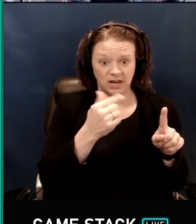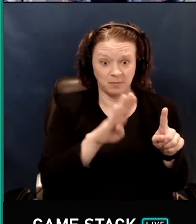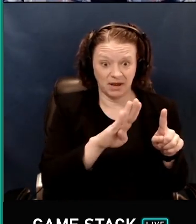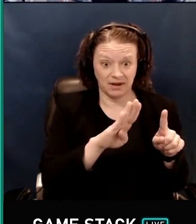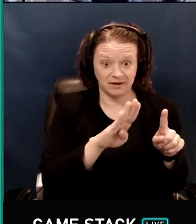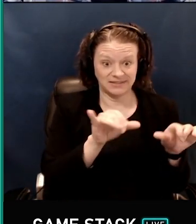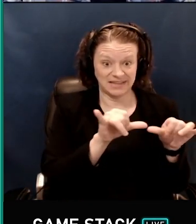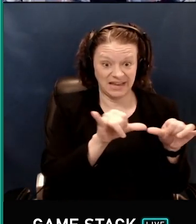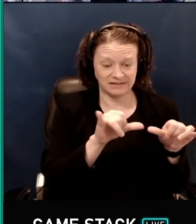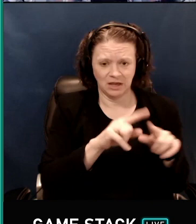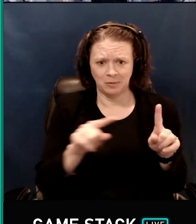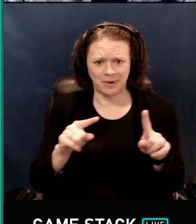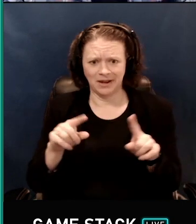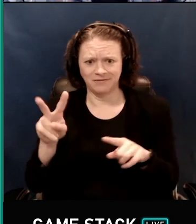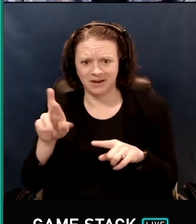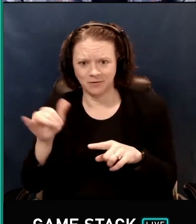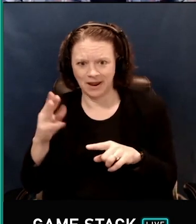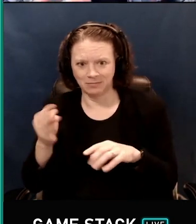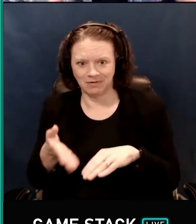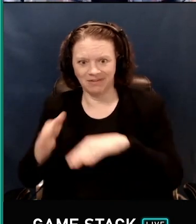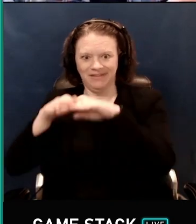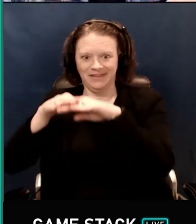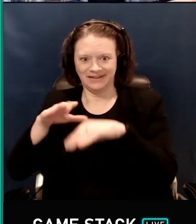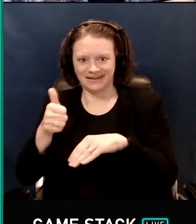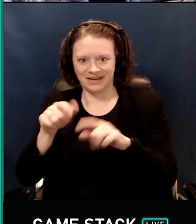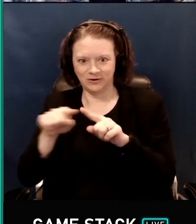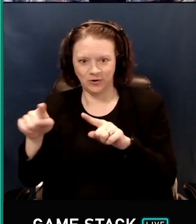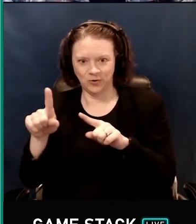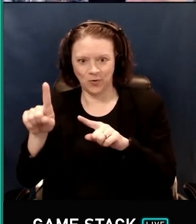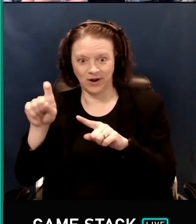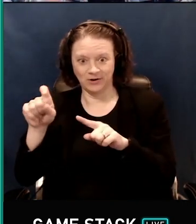The increase in VRAM is slower, and so we need to accommodate